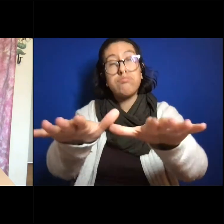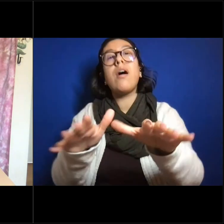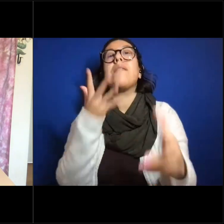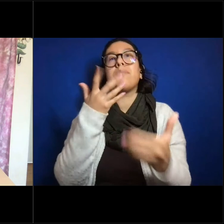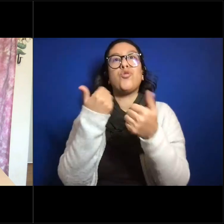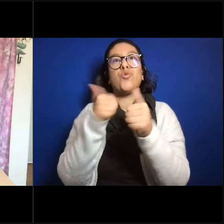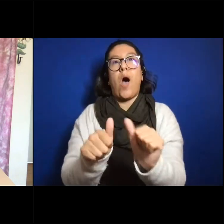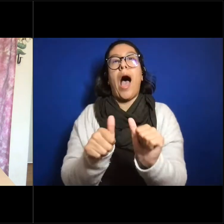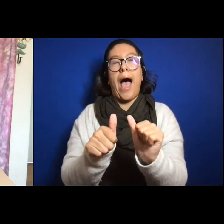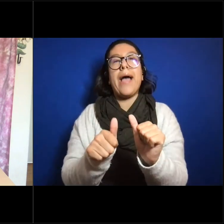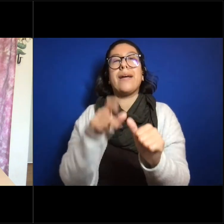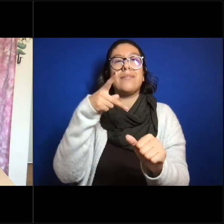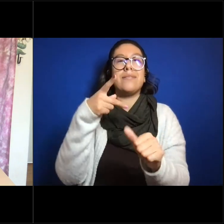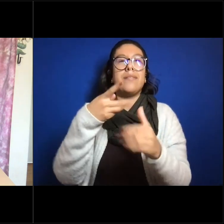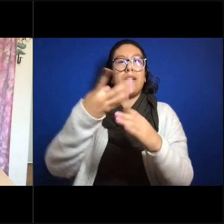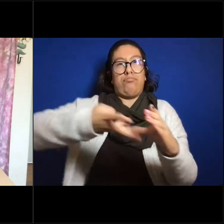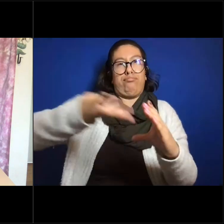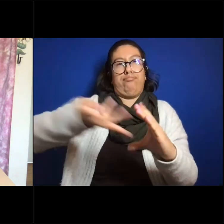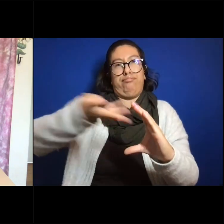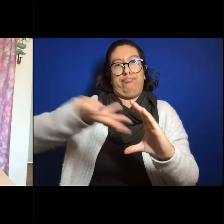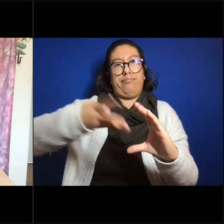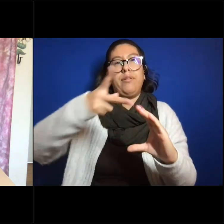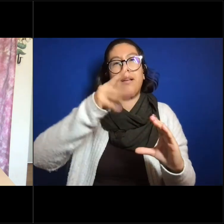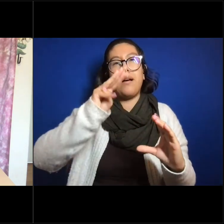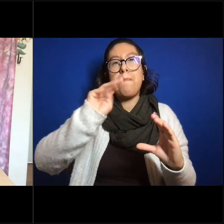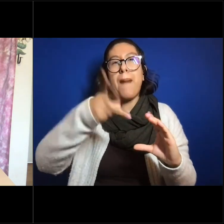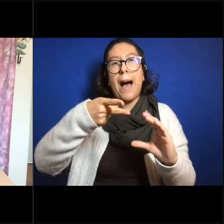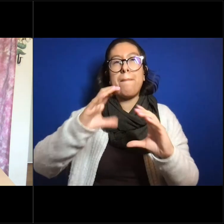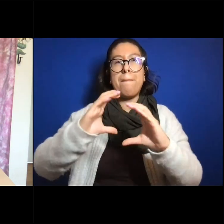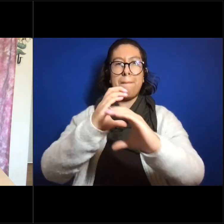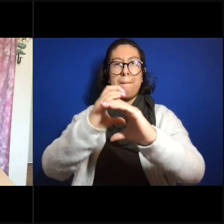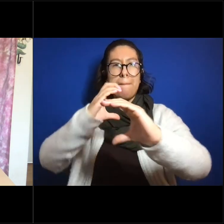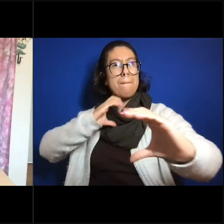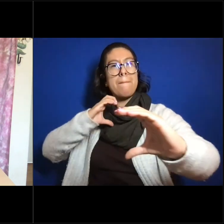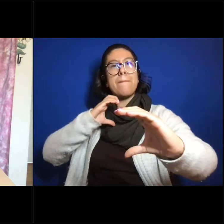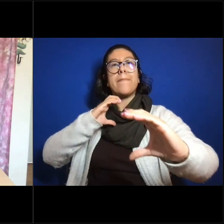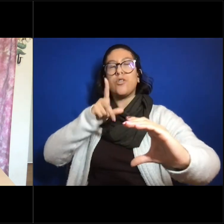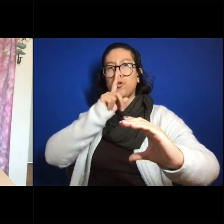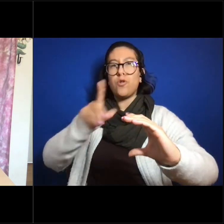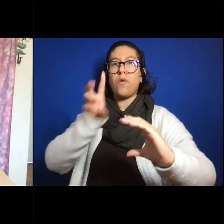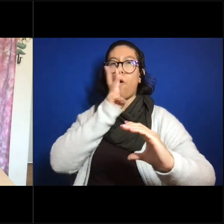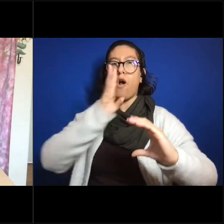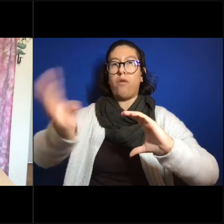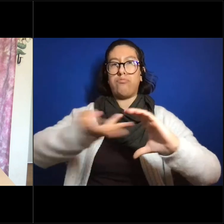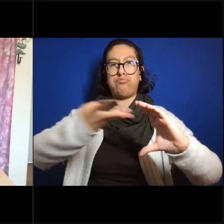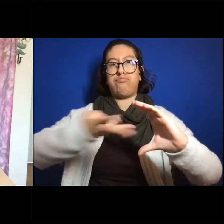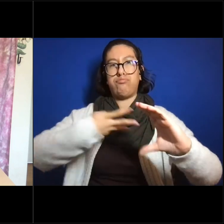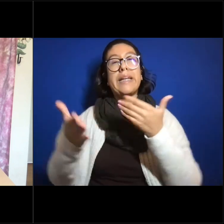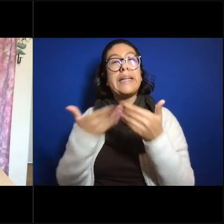for example like Venice, where they've in Italy, where they have lived for a long time